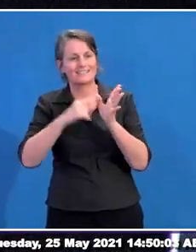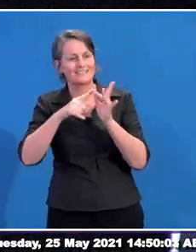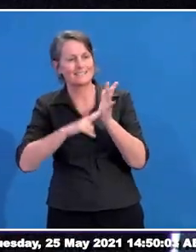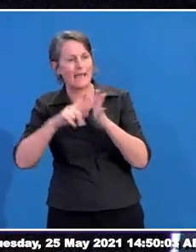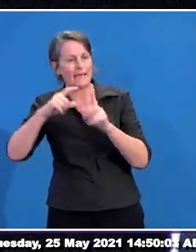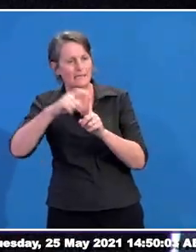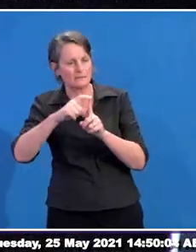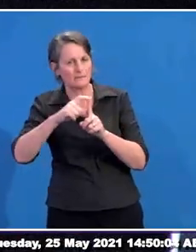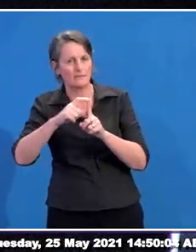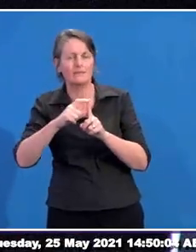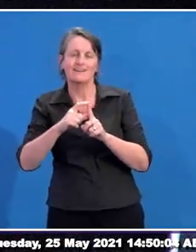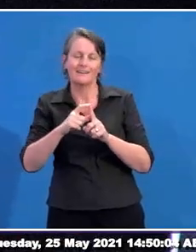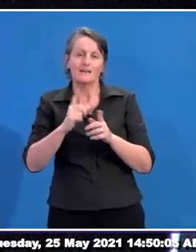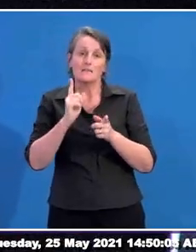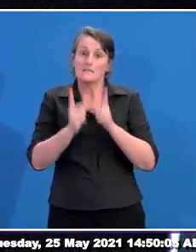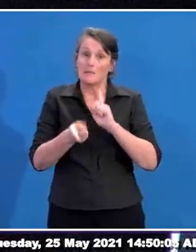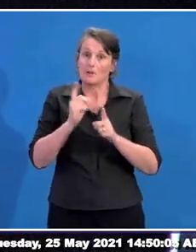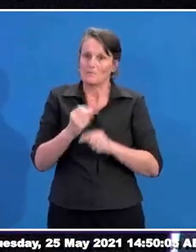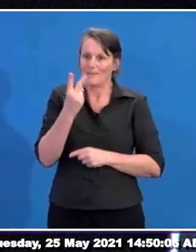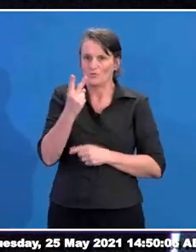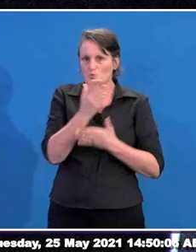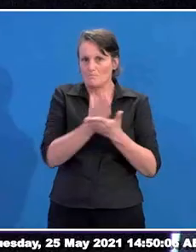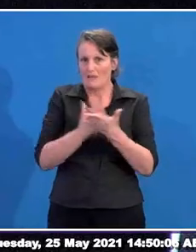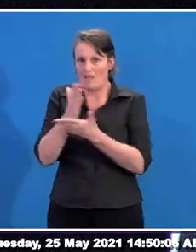two elements to an allegation.